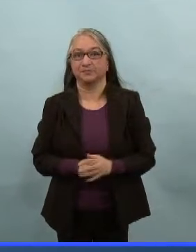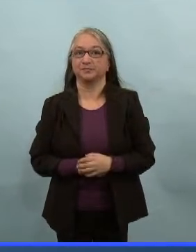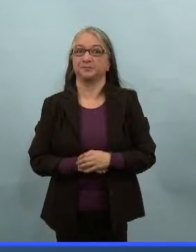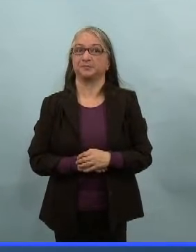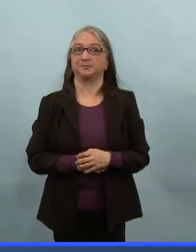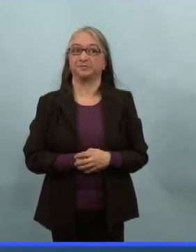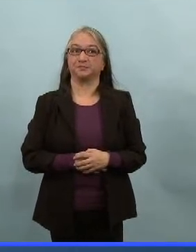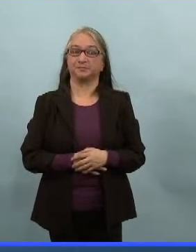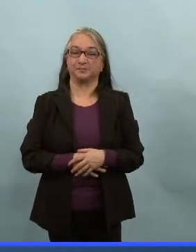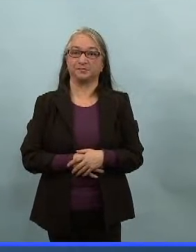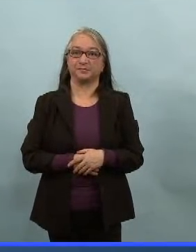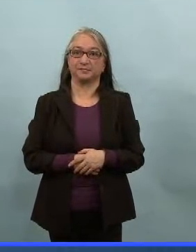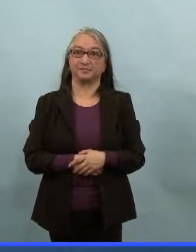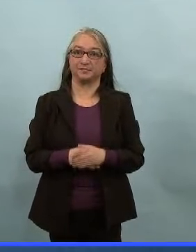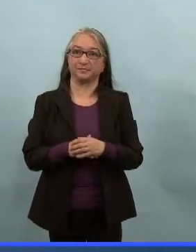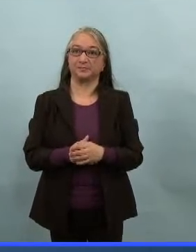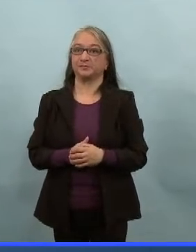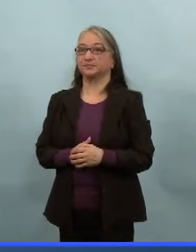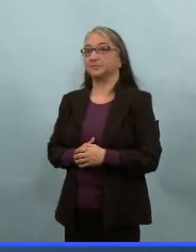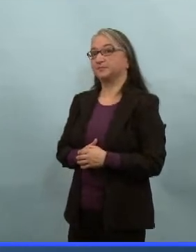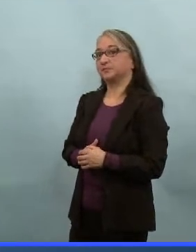from chvn taylor